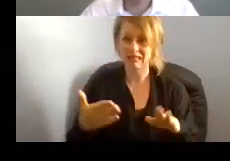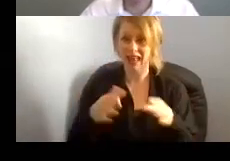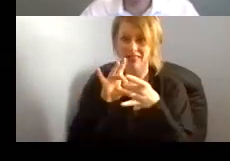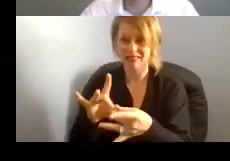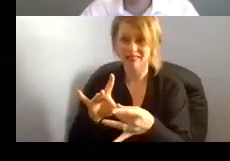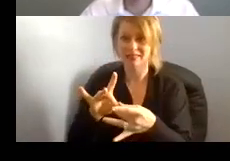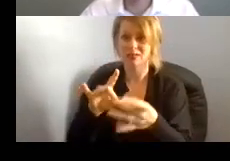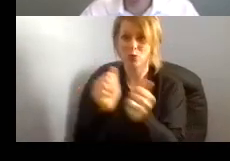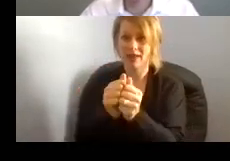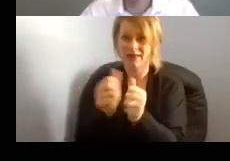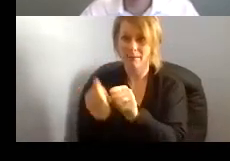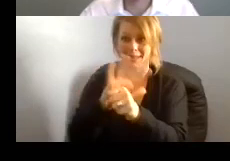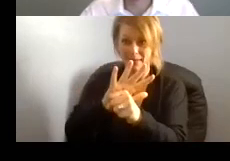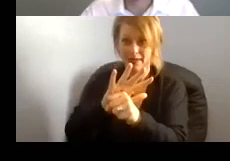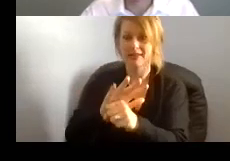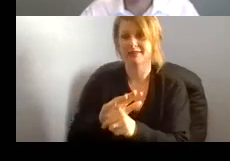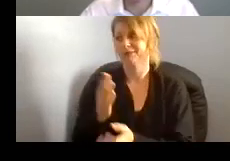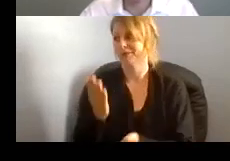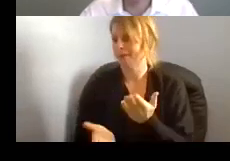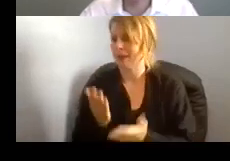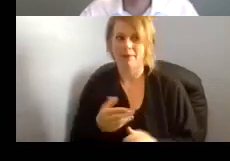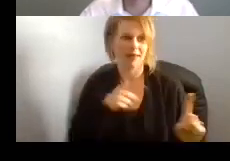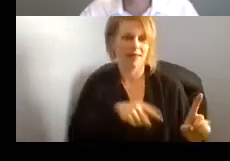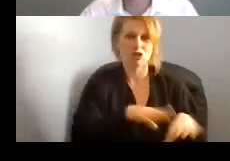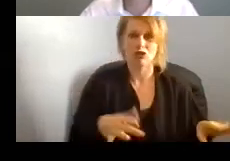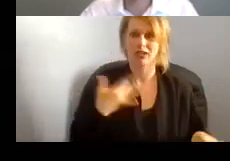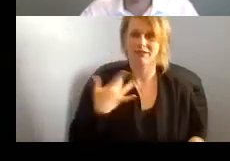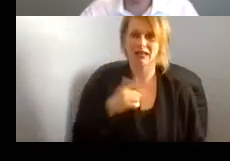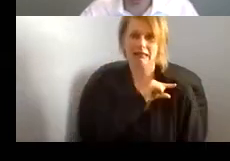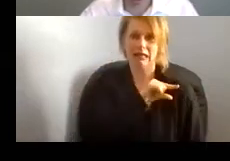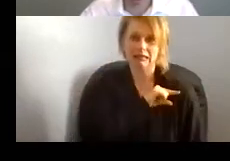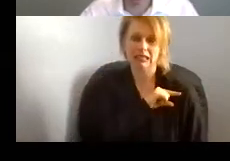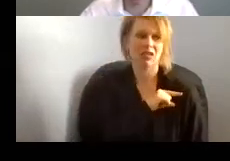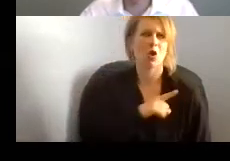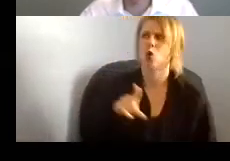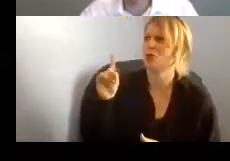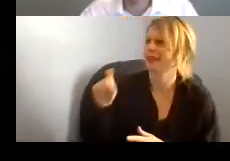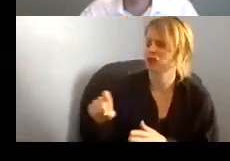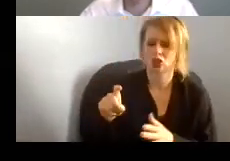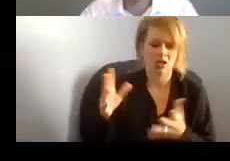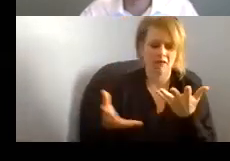member to the virus, how they should have picked up on symptoms before the illness became serious, or wondered what they ought to